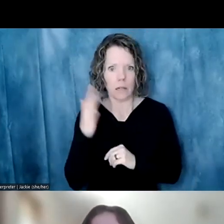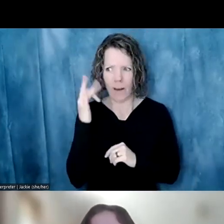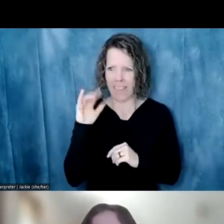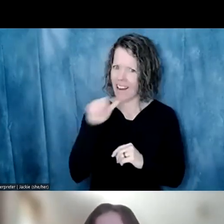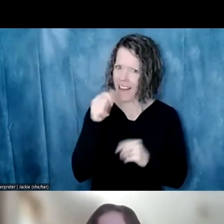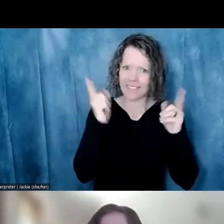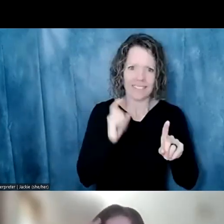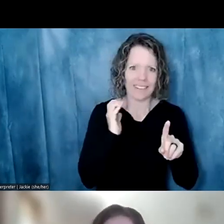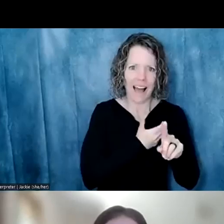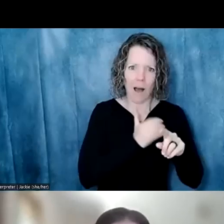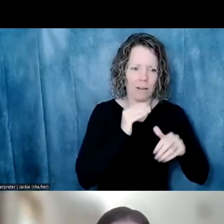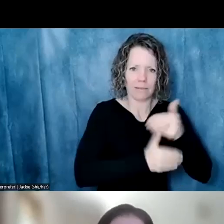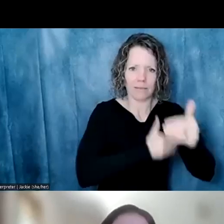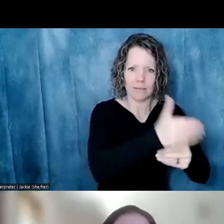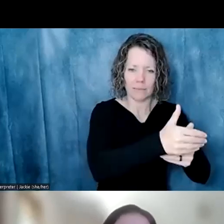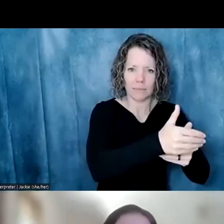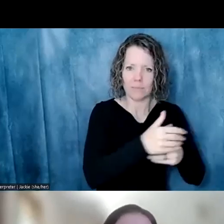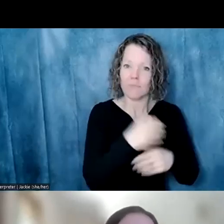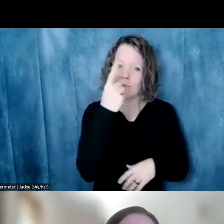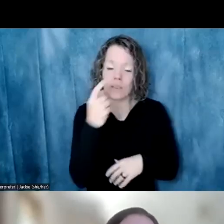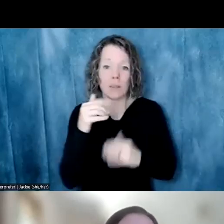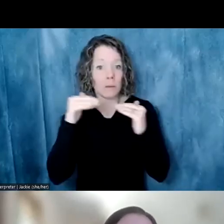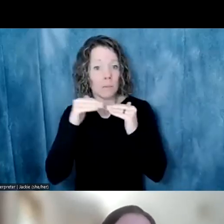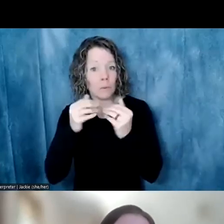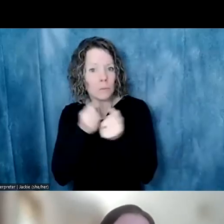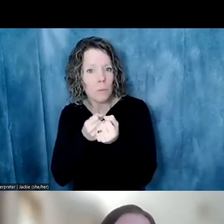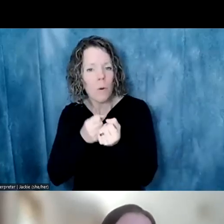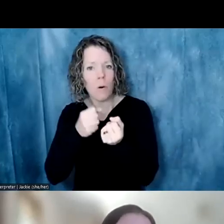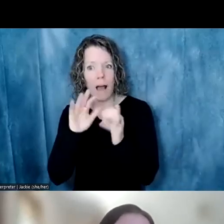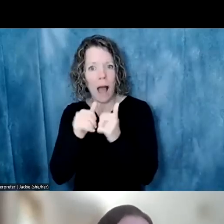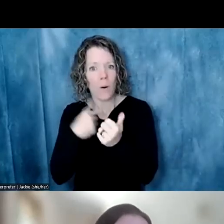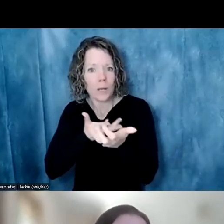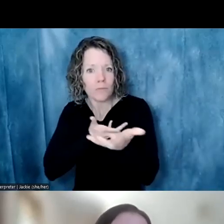to engage with the people participating in it can really butt heads and offer something quite